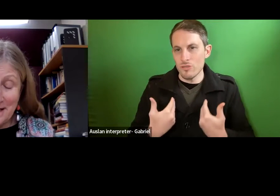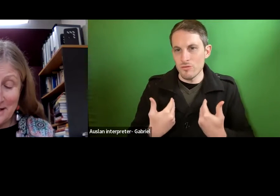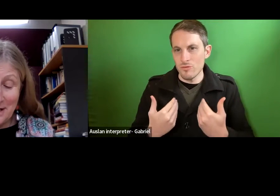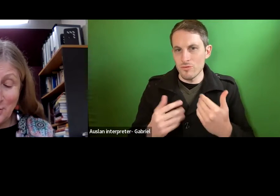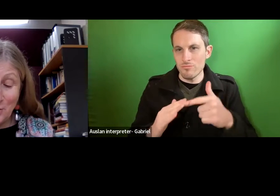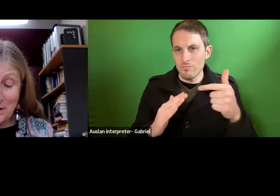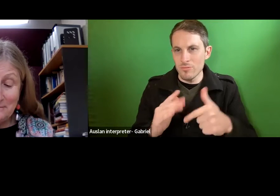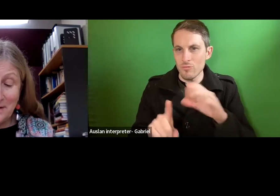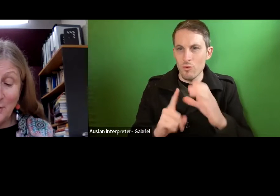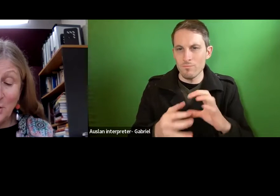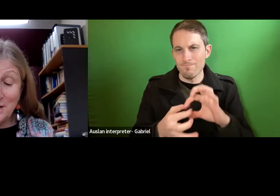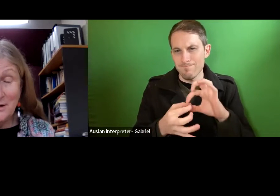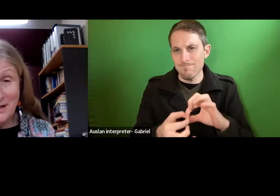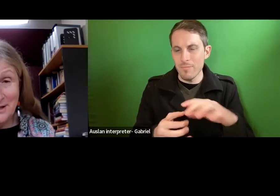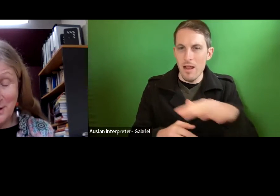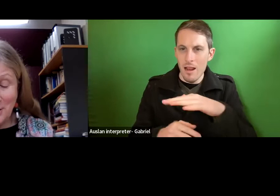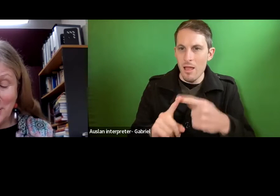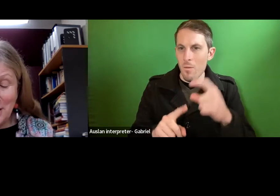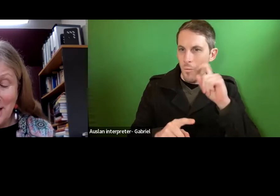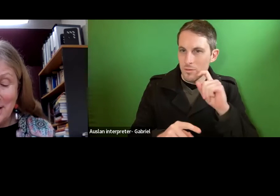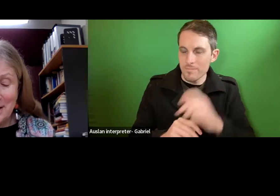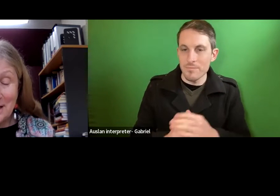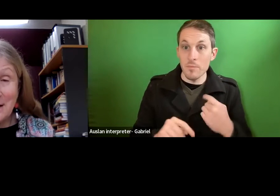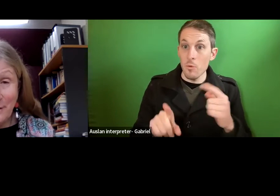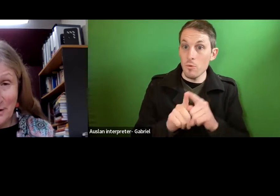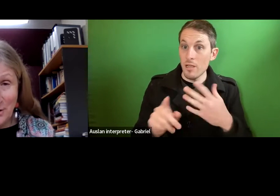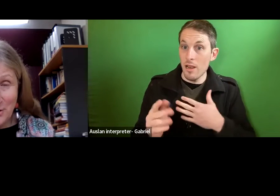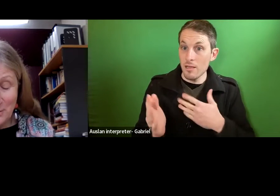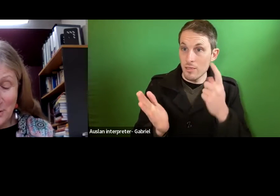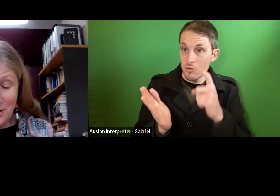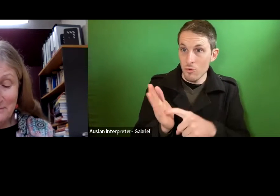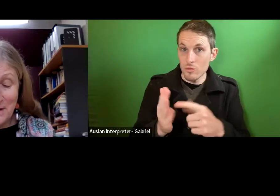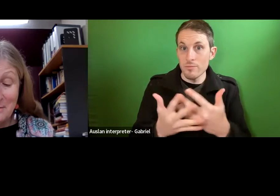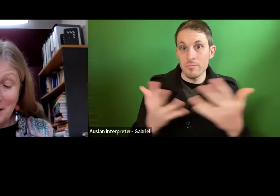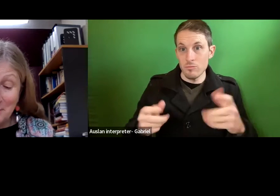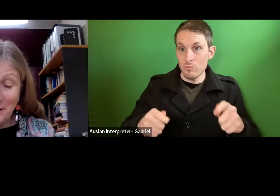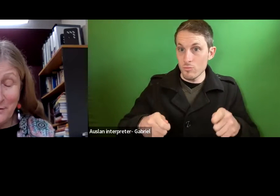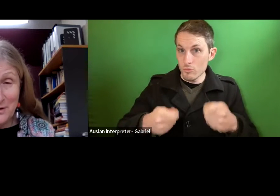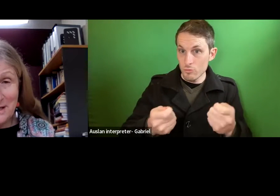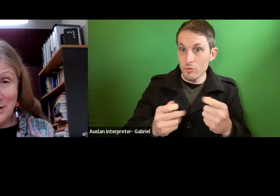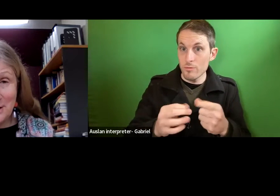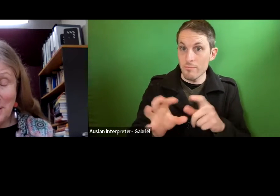land and water. I would also like to acknowledge the significant contribution made by First Nations